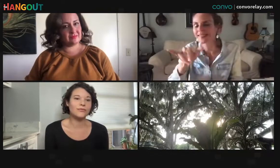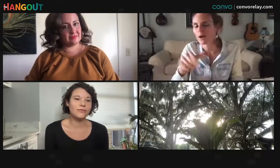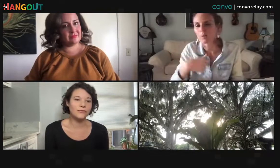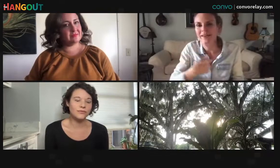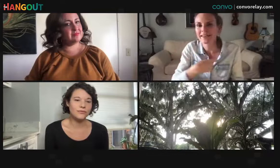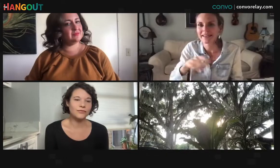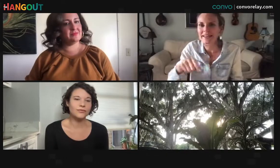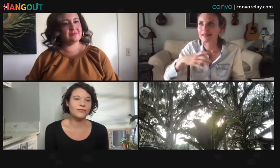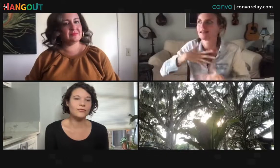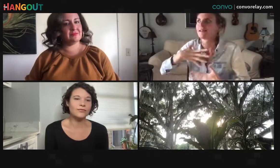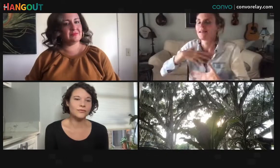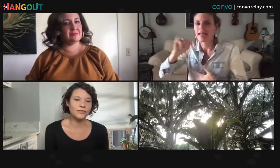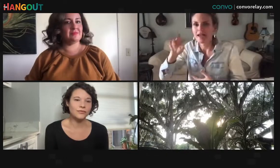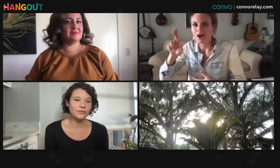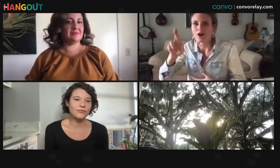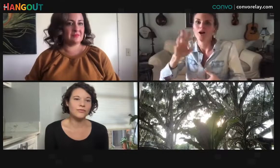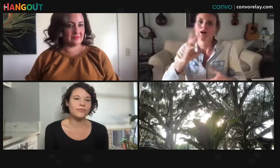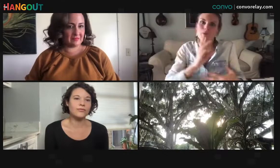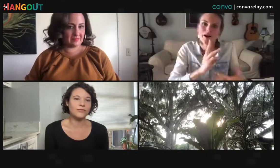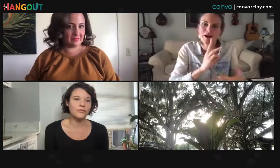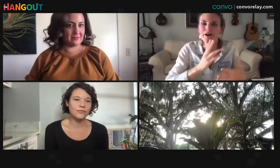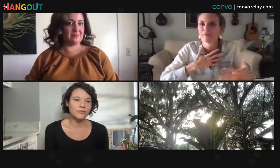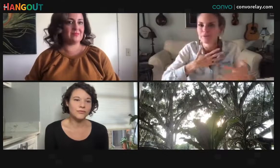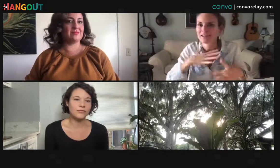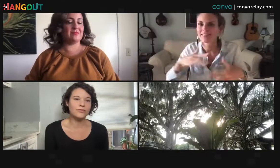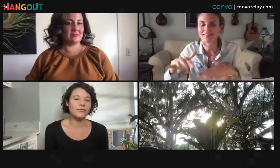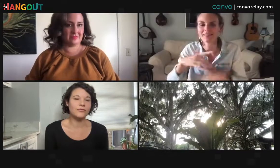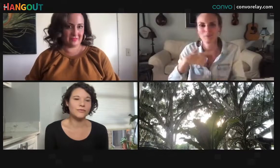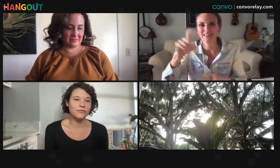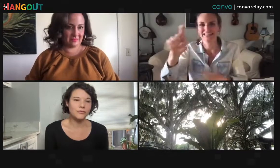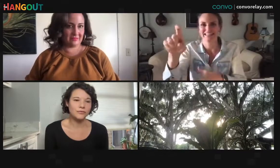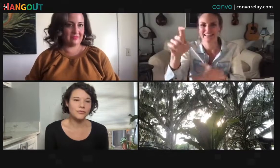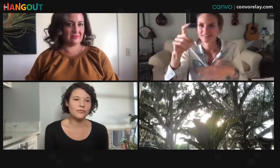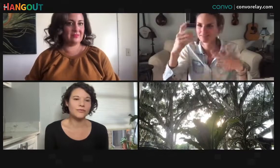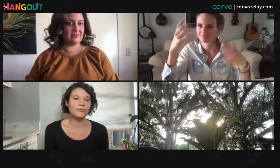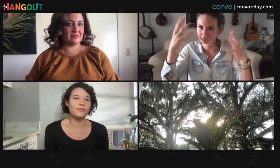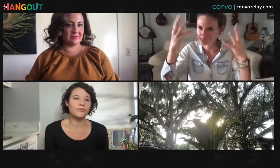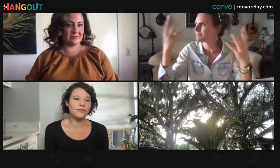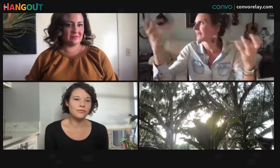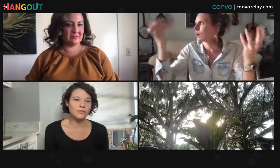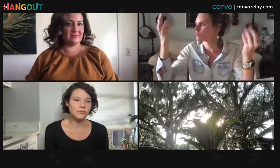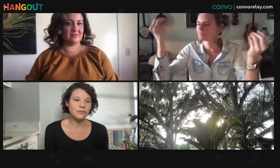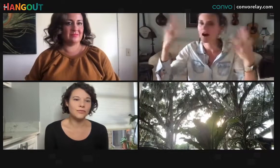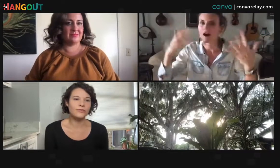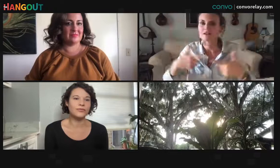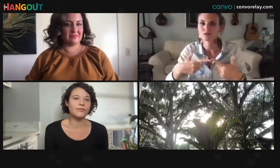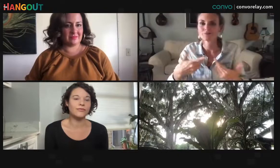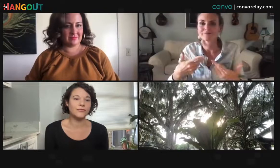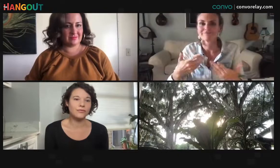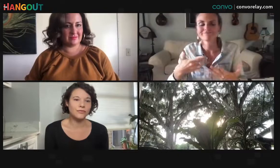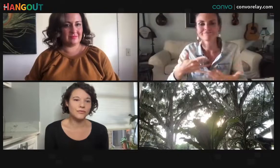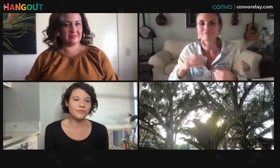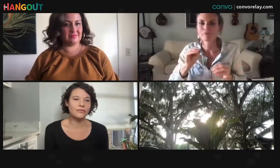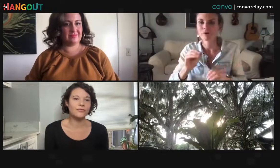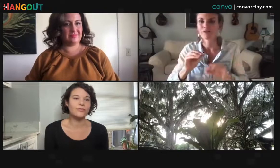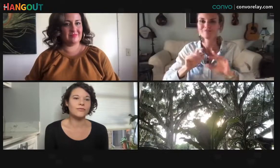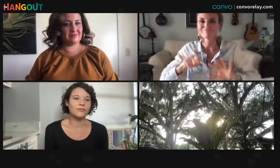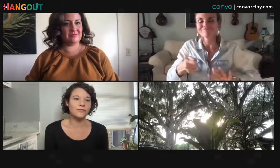nature to thrive just like we need the air to breathe or we need the water that's around us we need to be outside